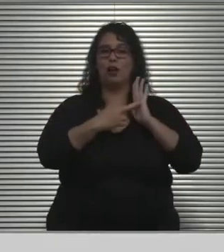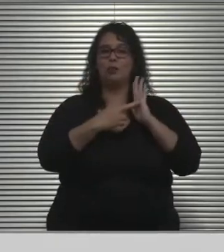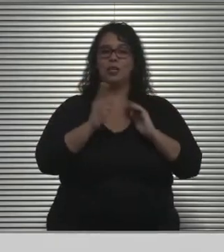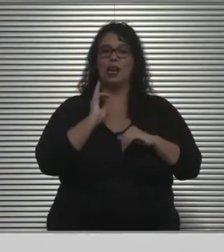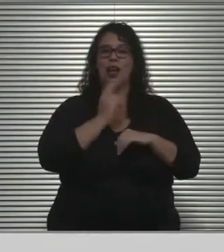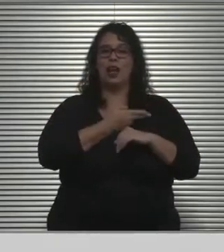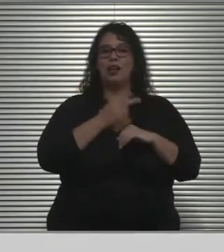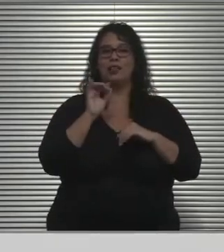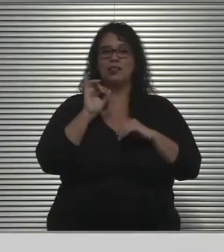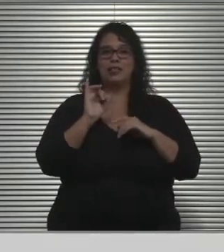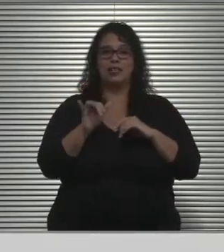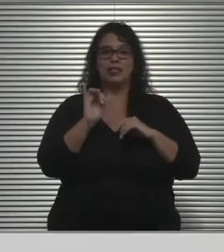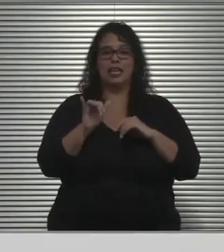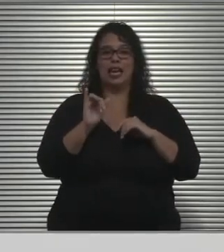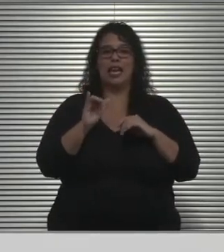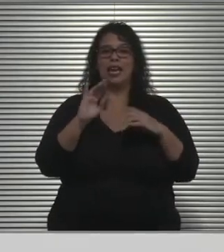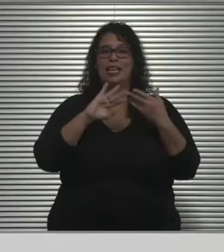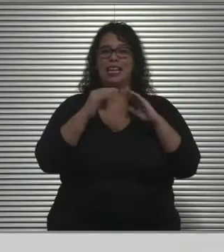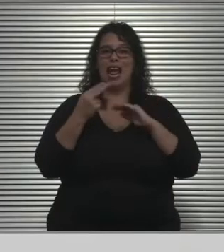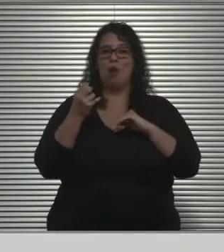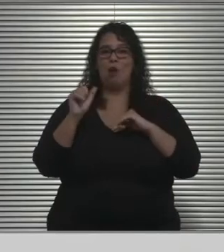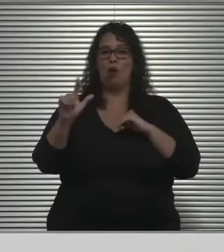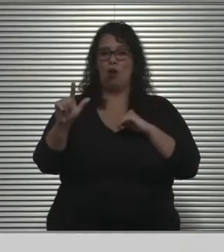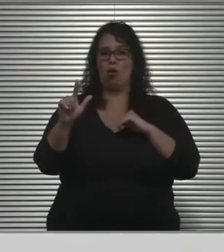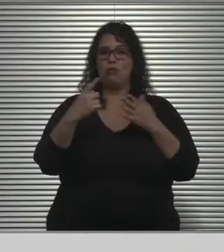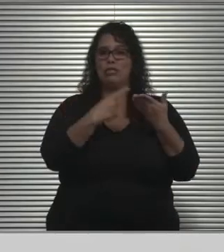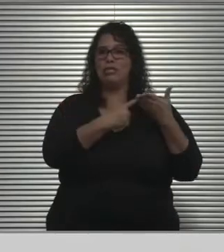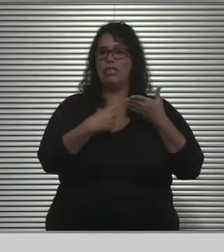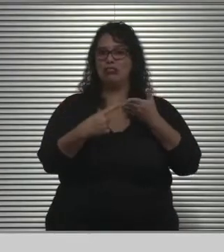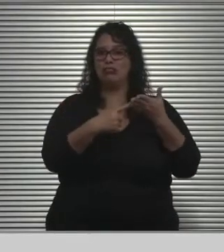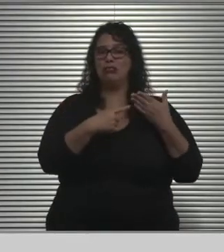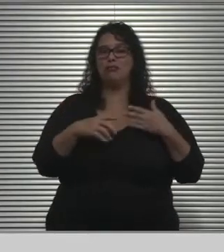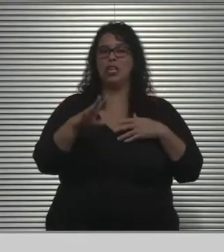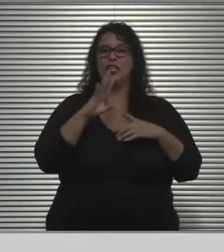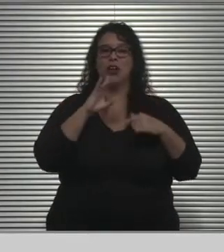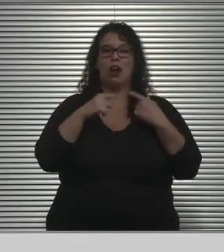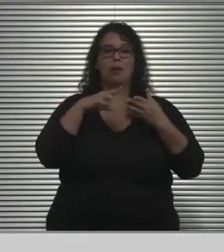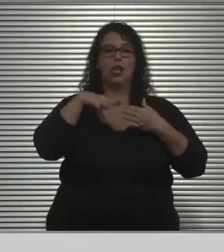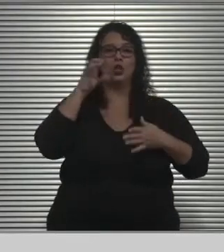of great city schools, town hall panel discussion to talk about the student experience of going